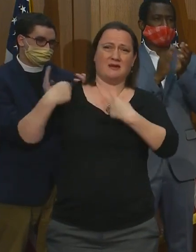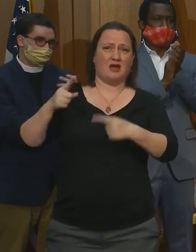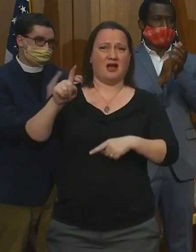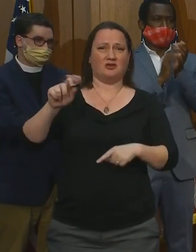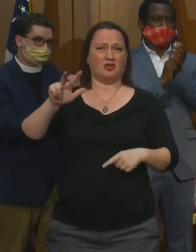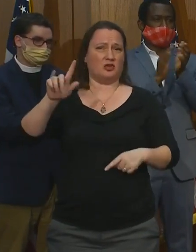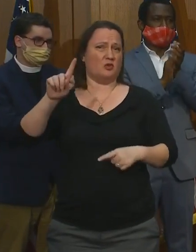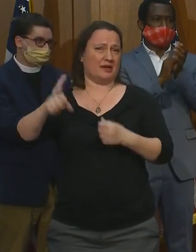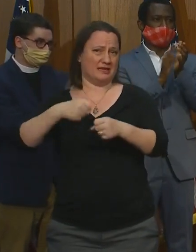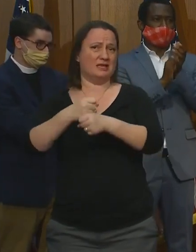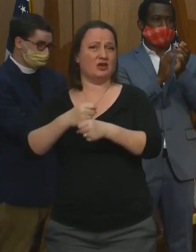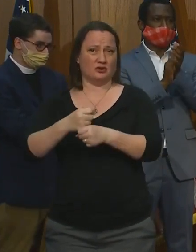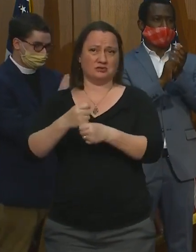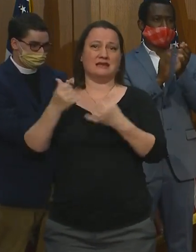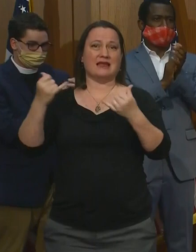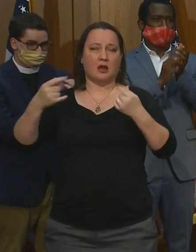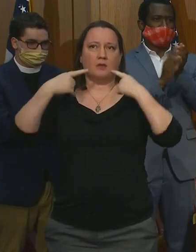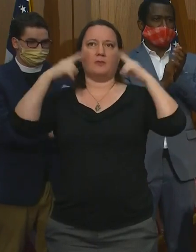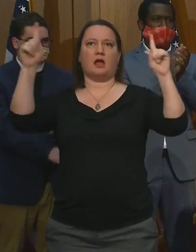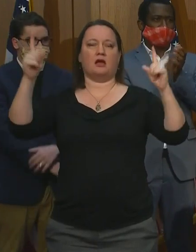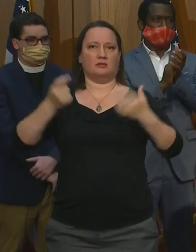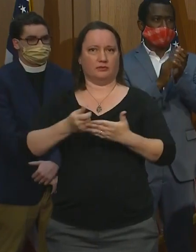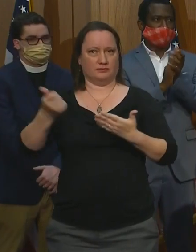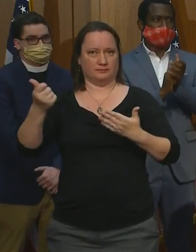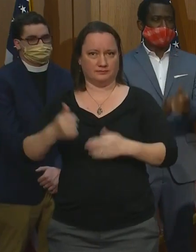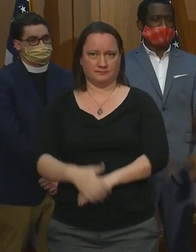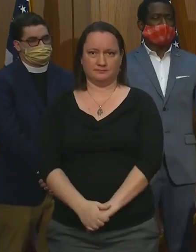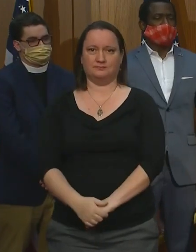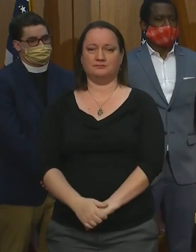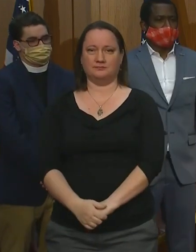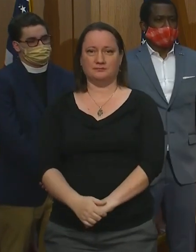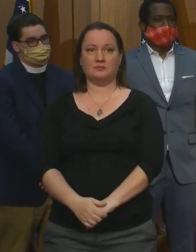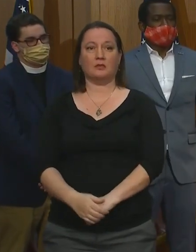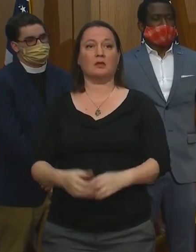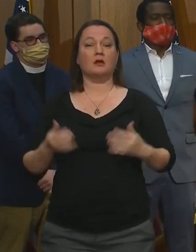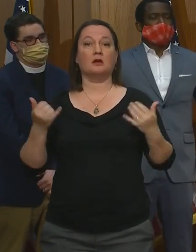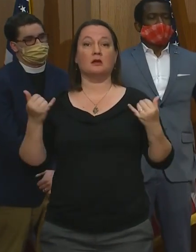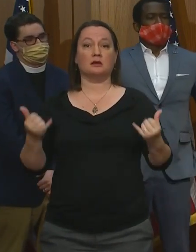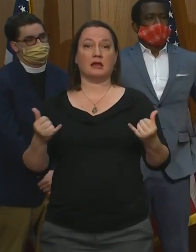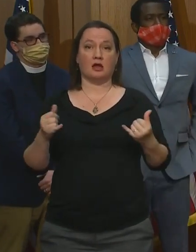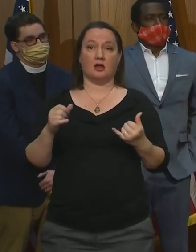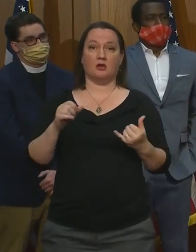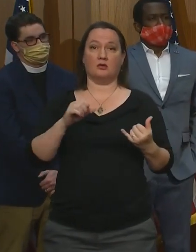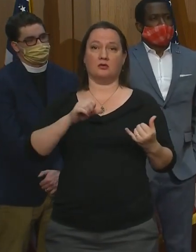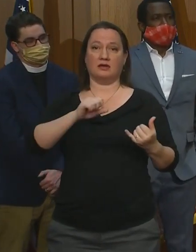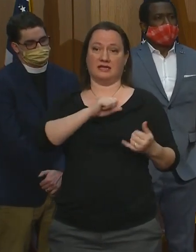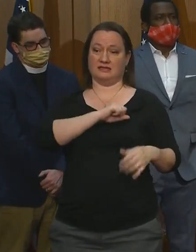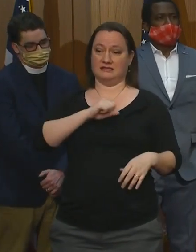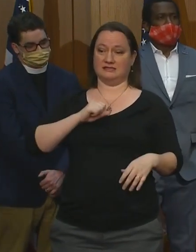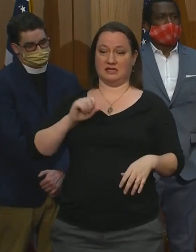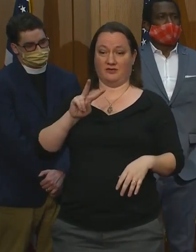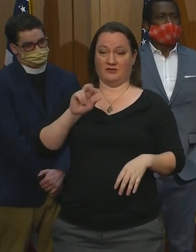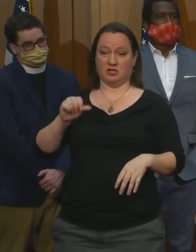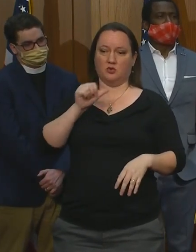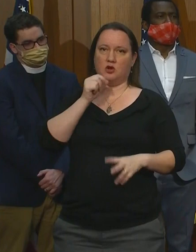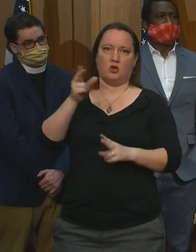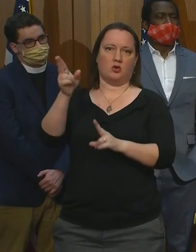FIRST TIME IN A HUNDRED THIRTY